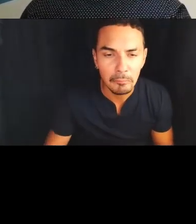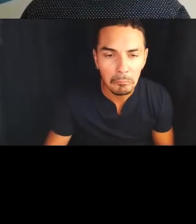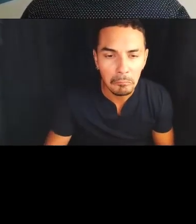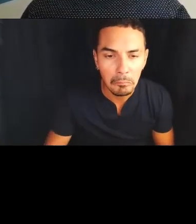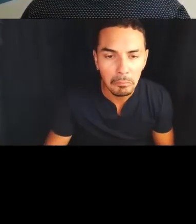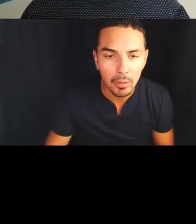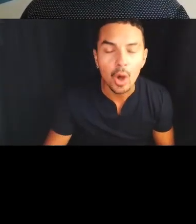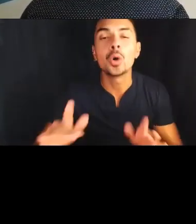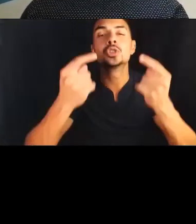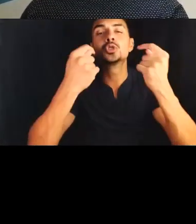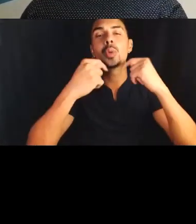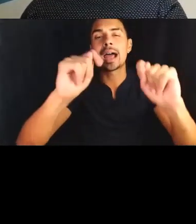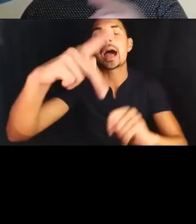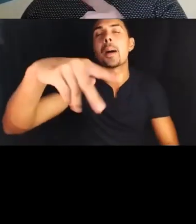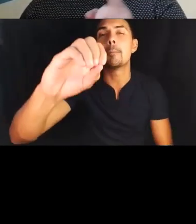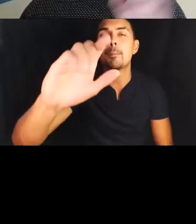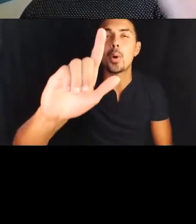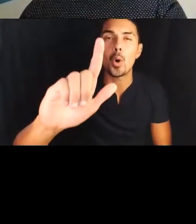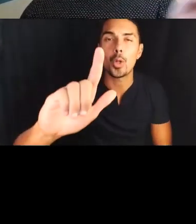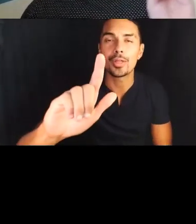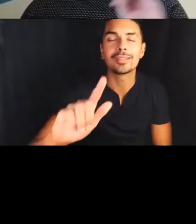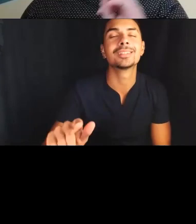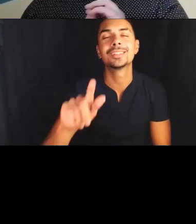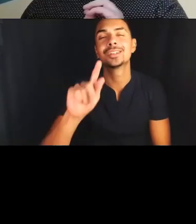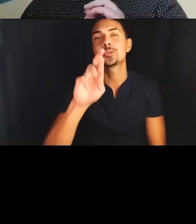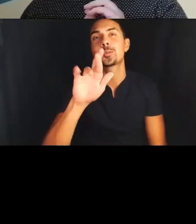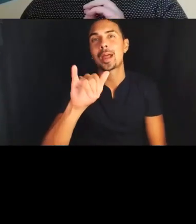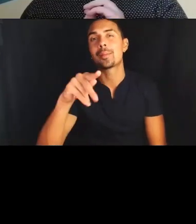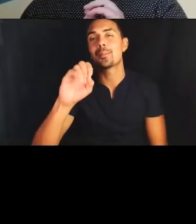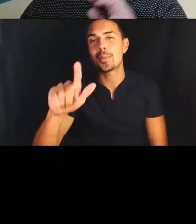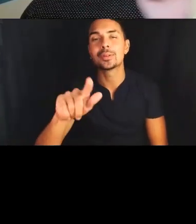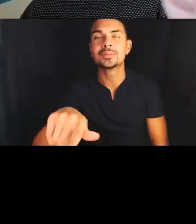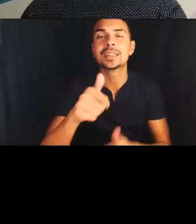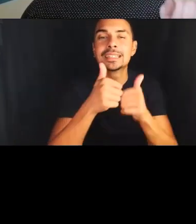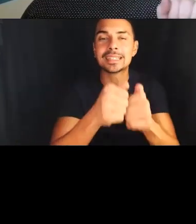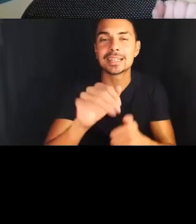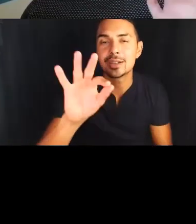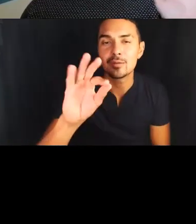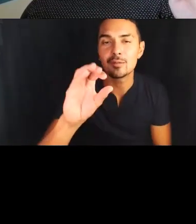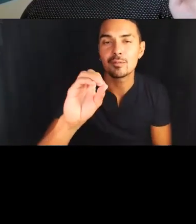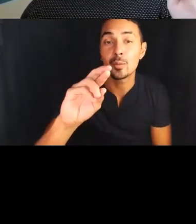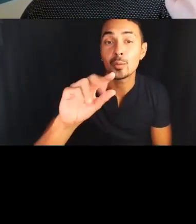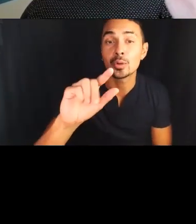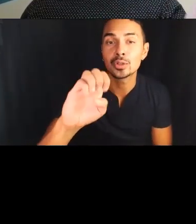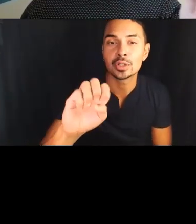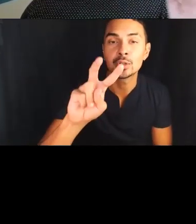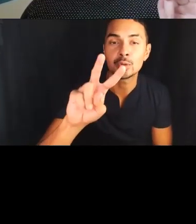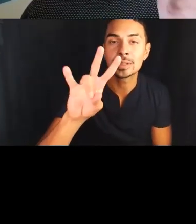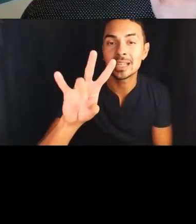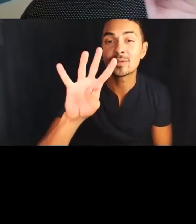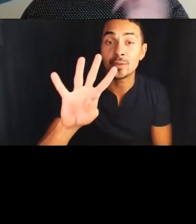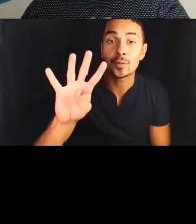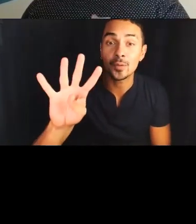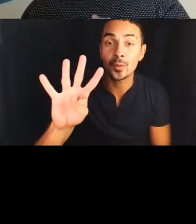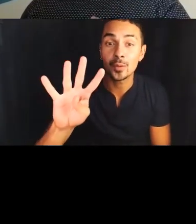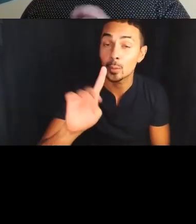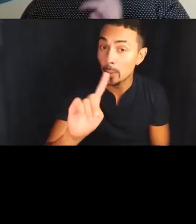Once you text the FORGE 27442, the number 22333,